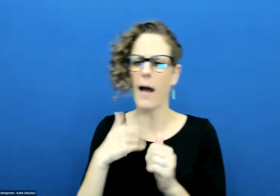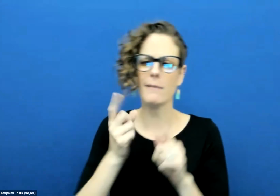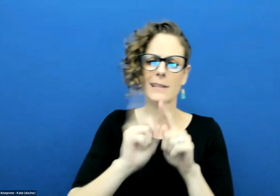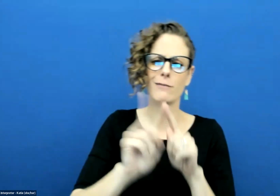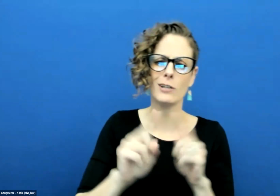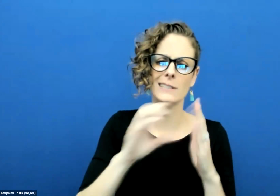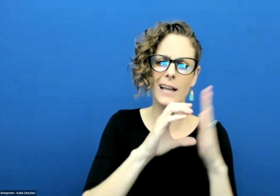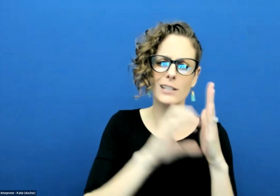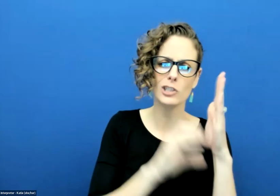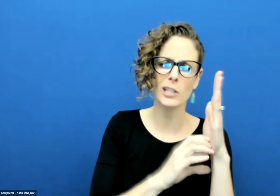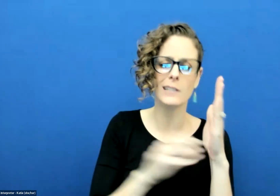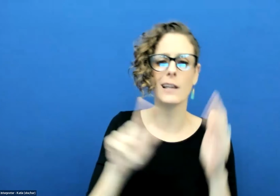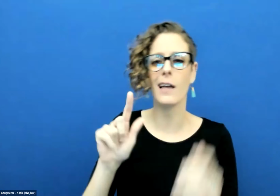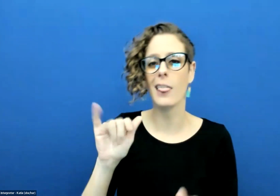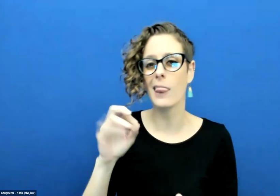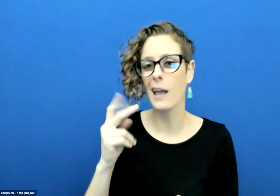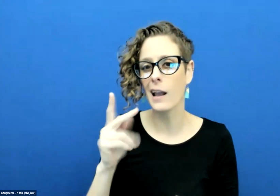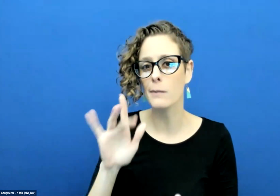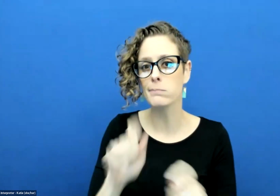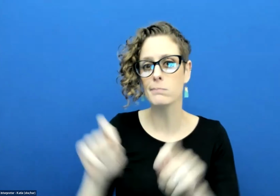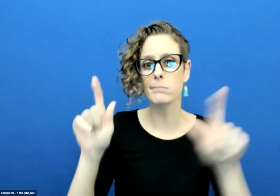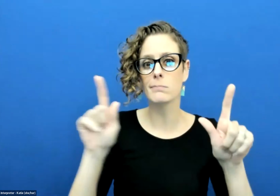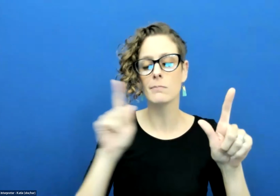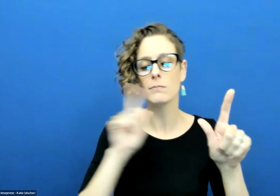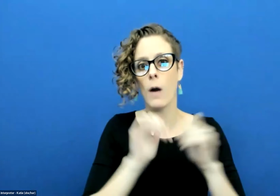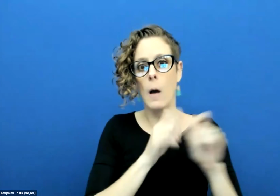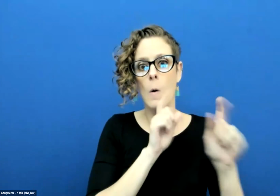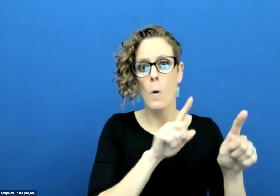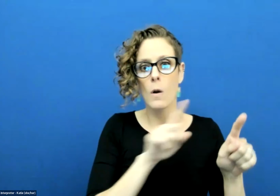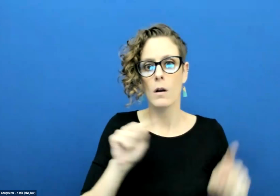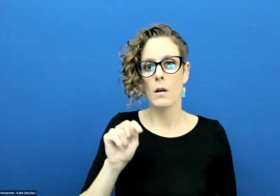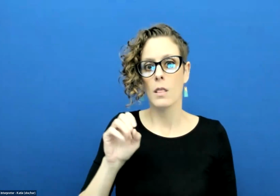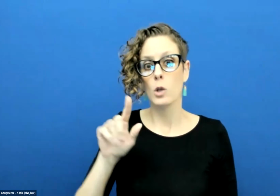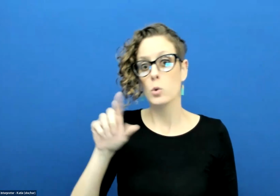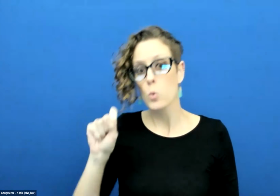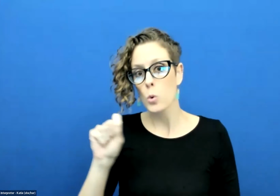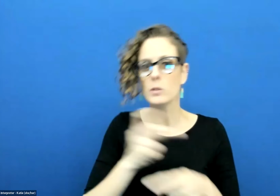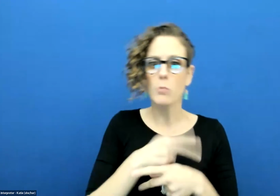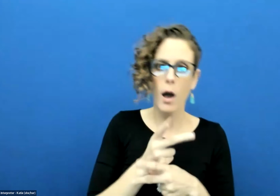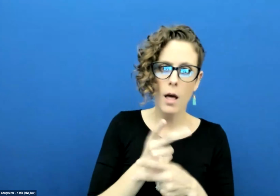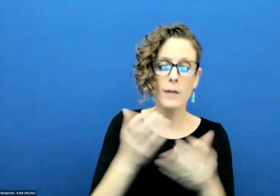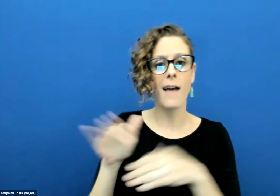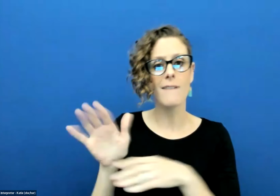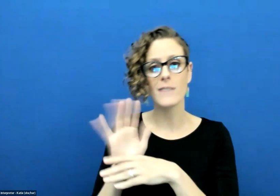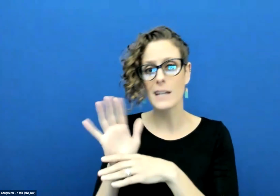to the tools or the products you would need to get that as well as um videos we're not in the process